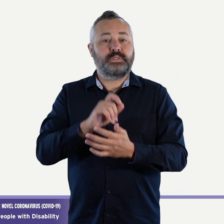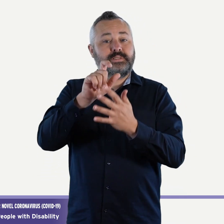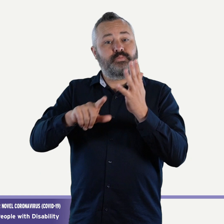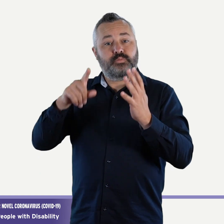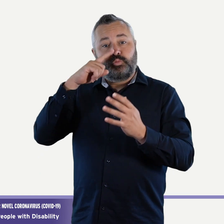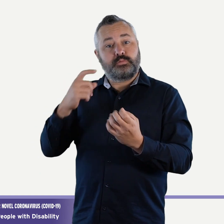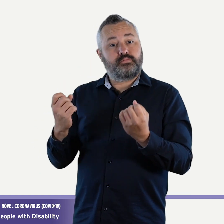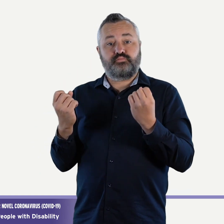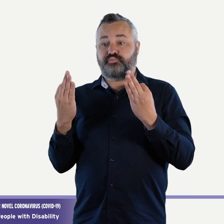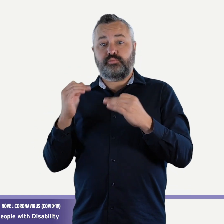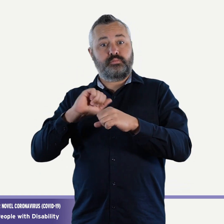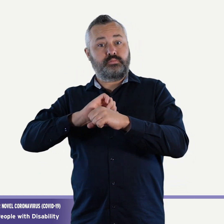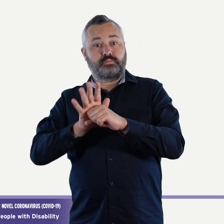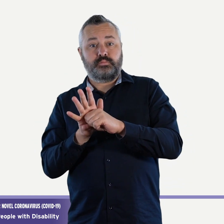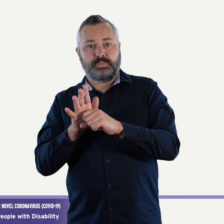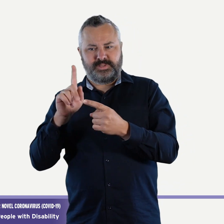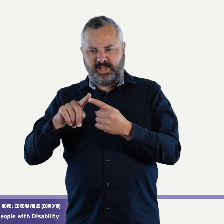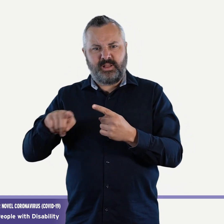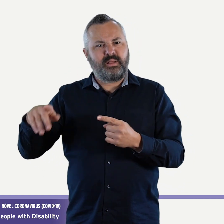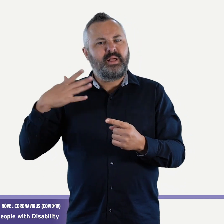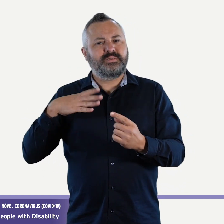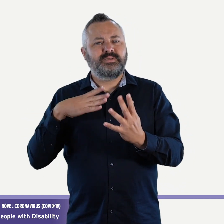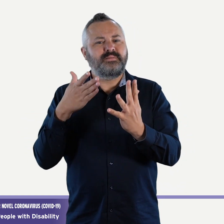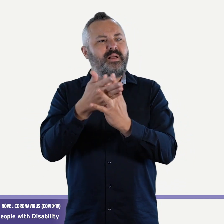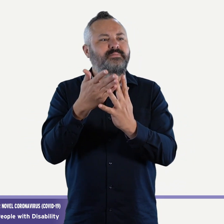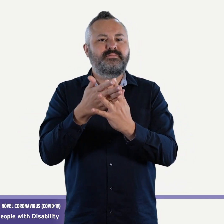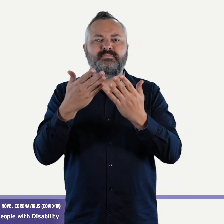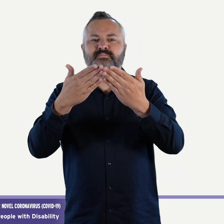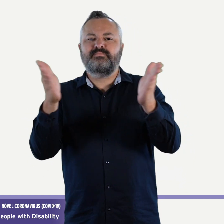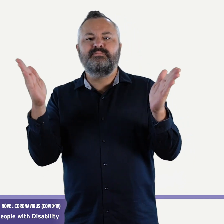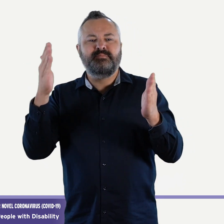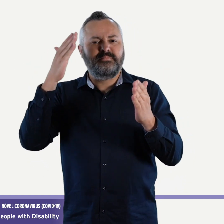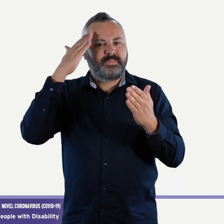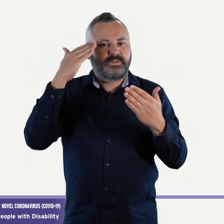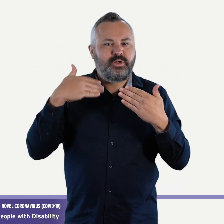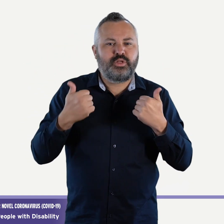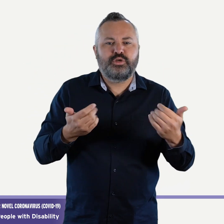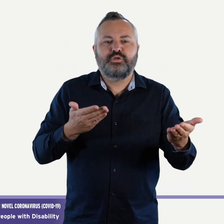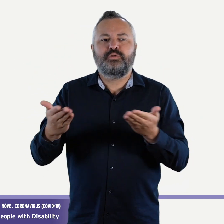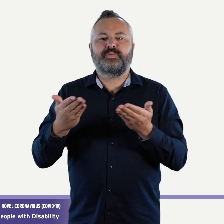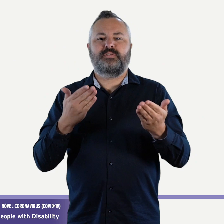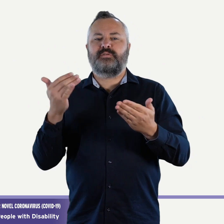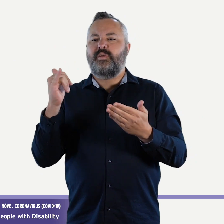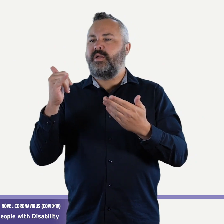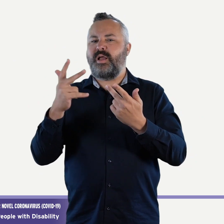Support people with disability continuing to have access to essential health care for non-COVID conditions,